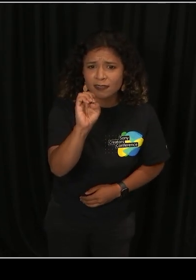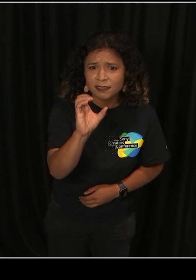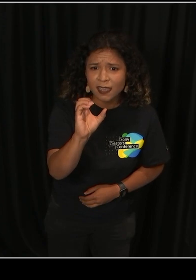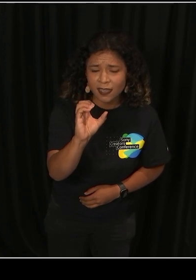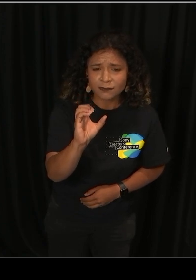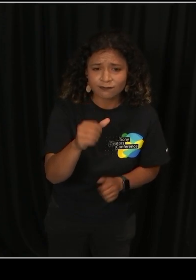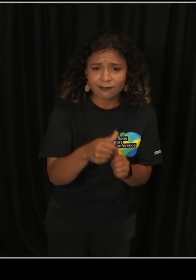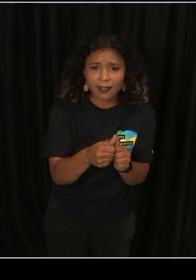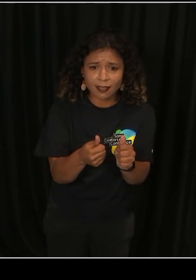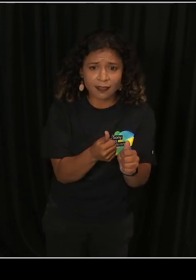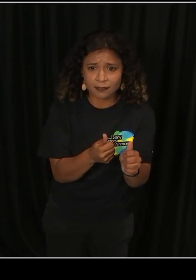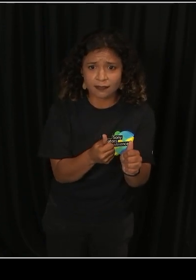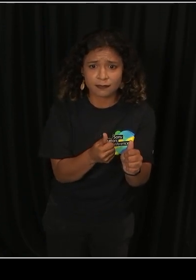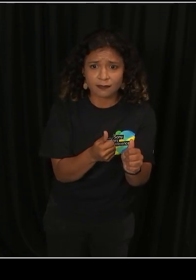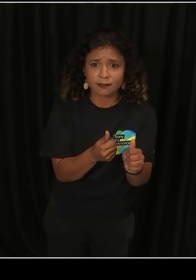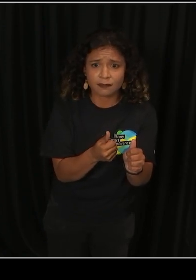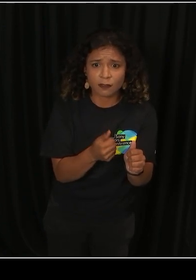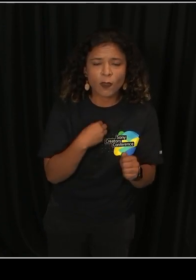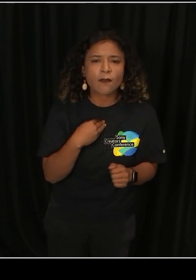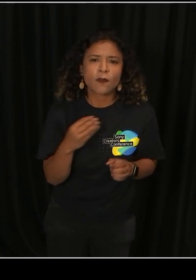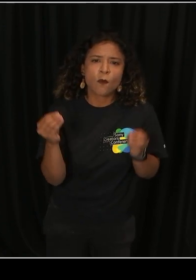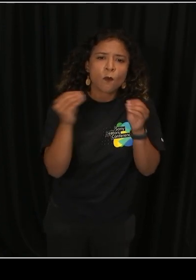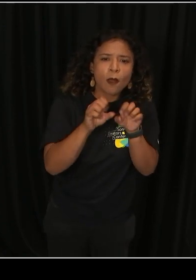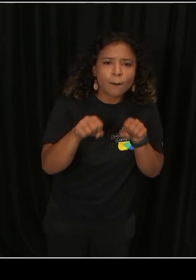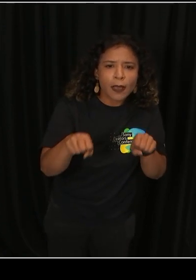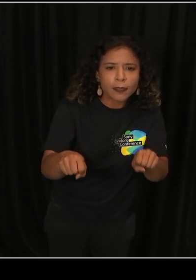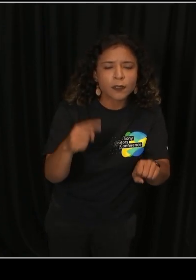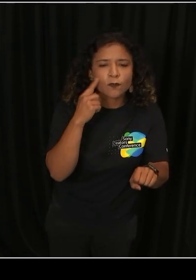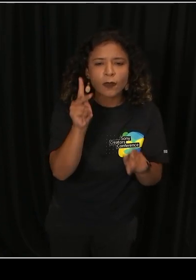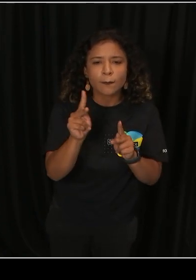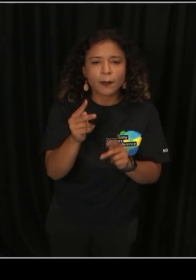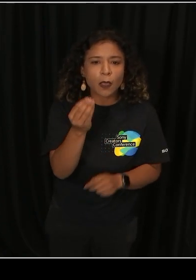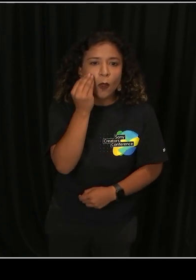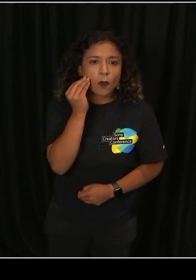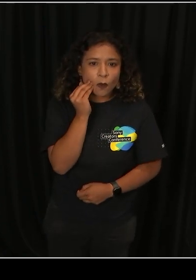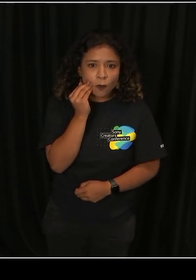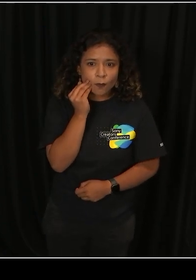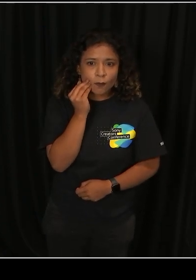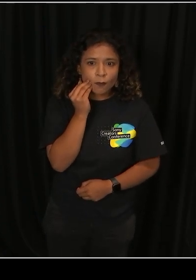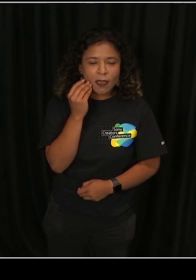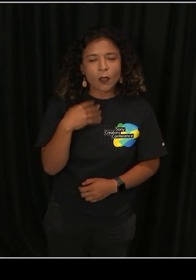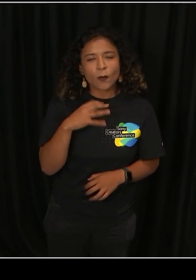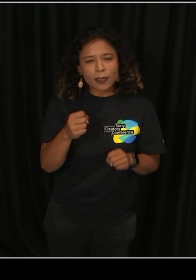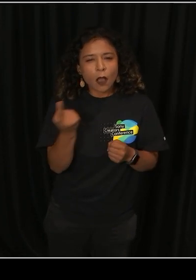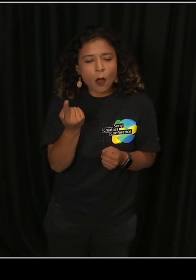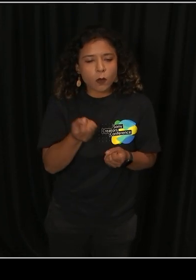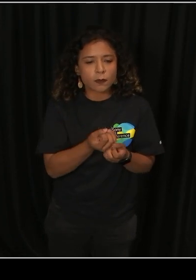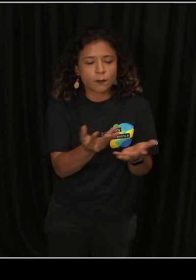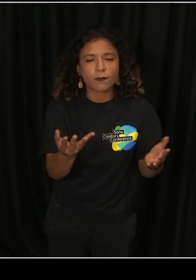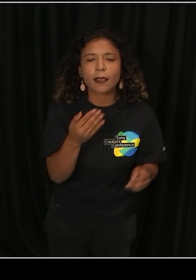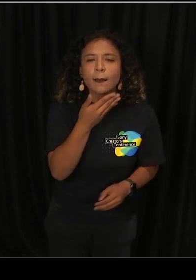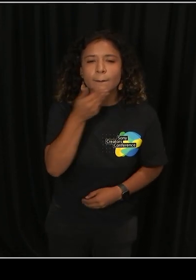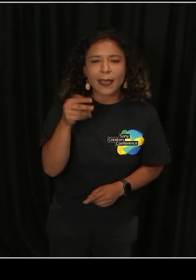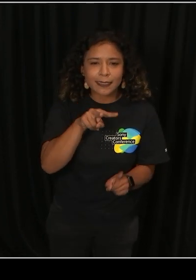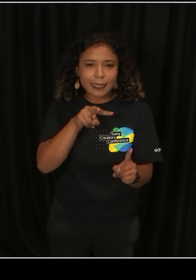So it opens up a world of possibilities for the viewer at home, enabling them to always have the best possible angle of the action available right in front of them.